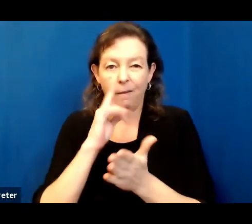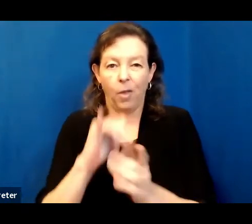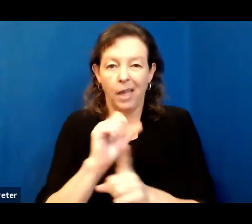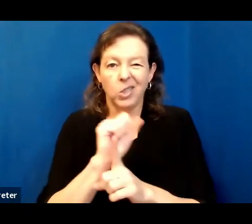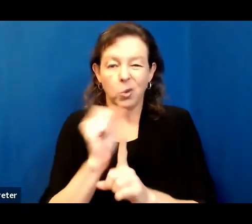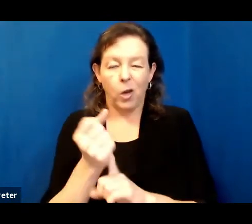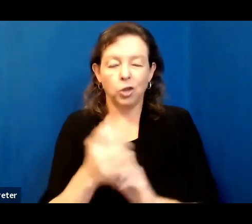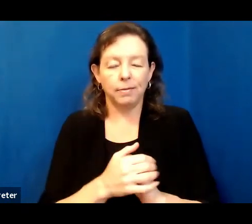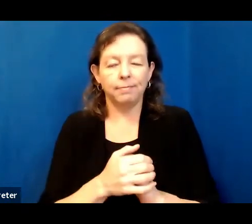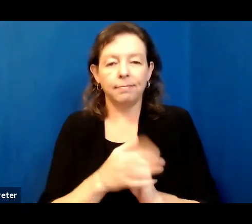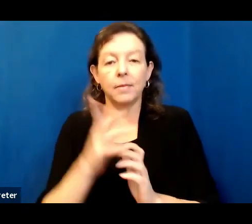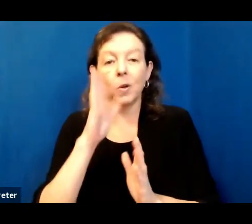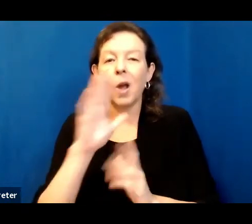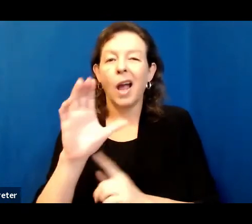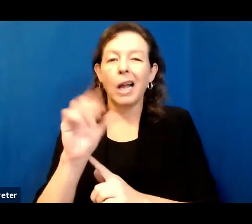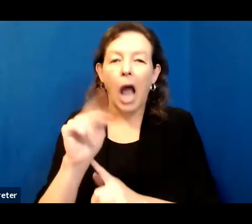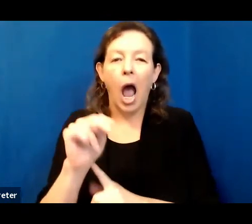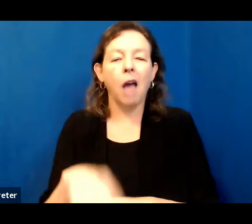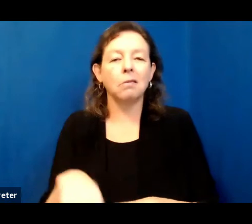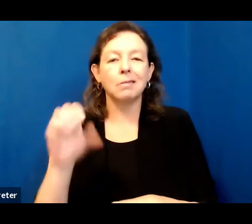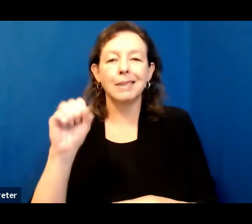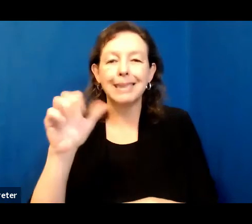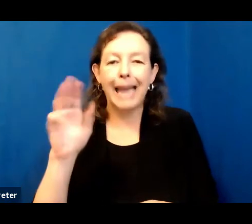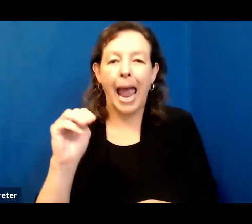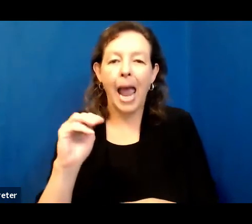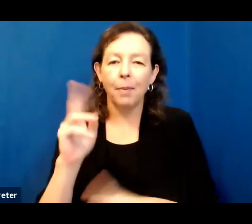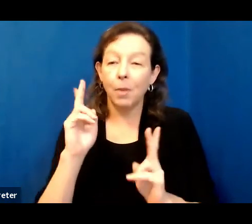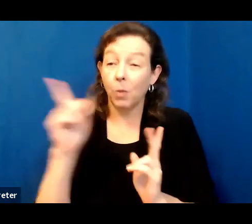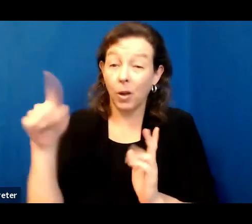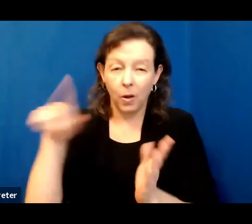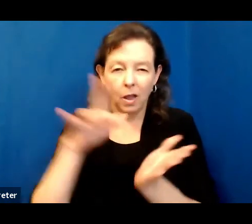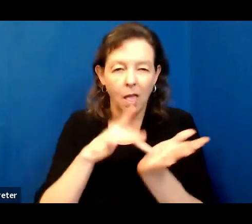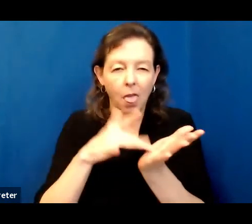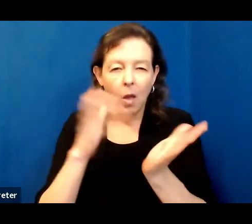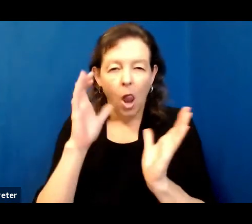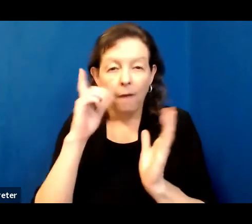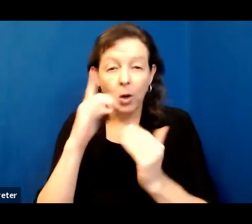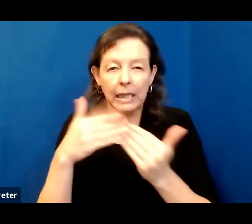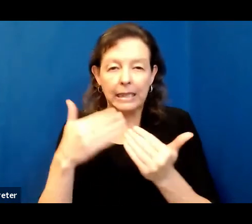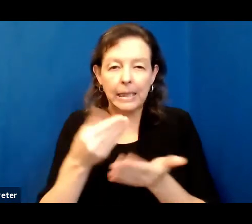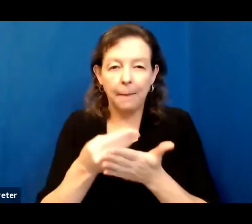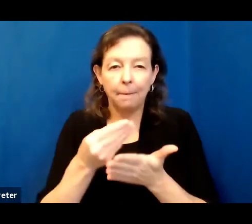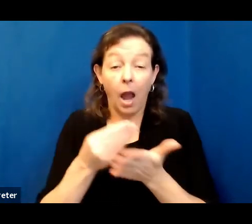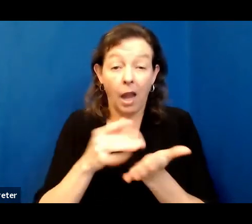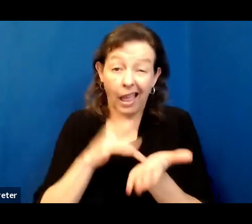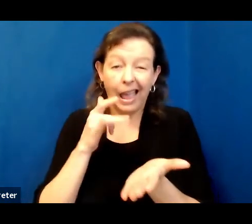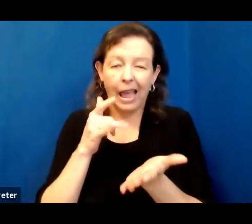So these con artists, scammers, thieves are looking for money making opportunities at your expense.